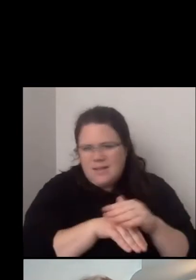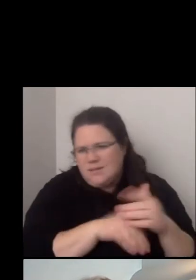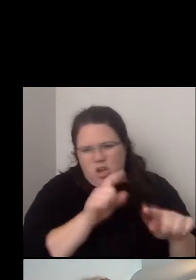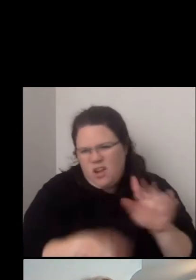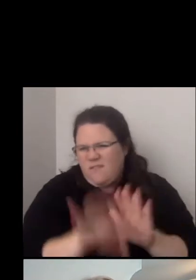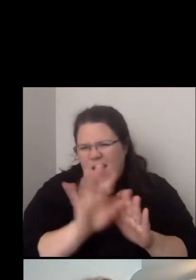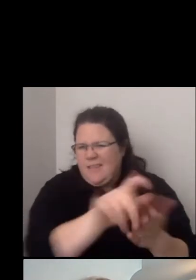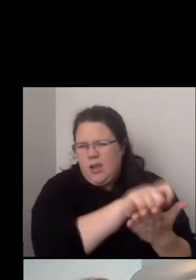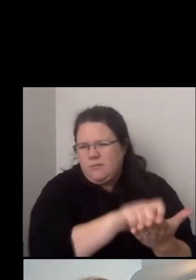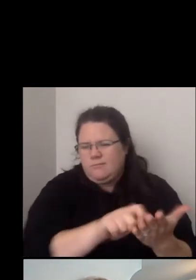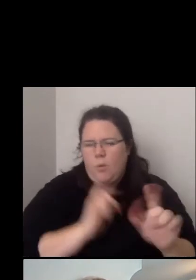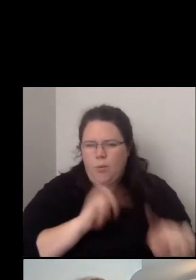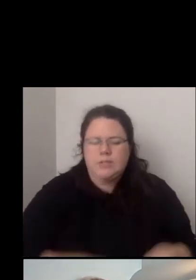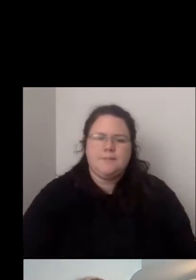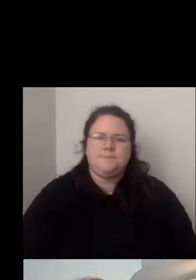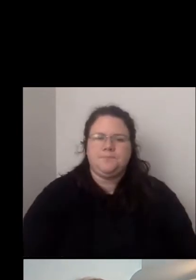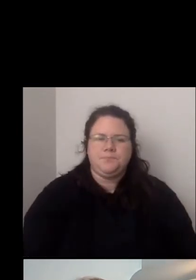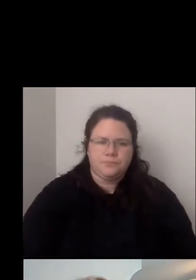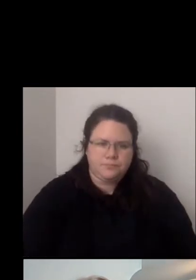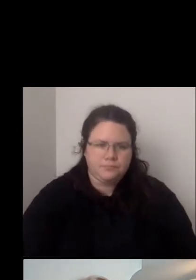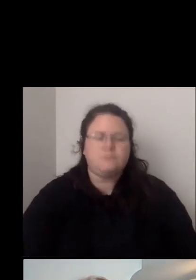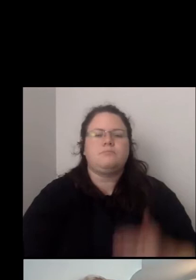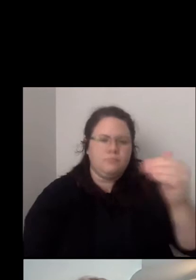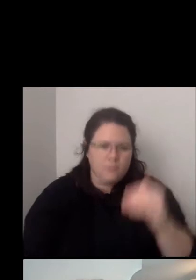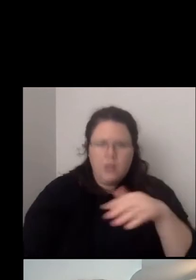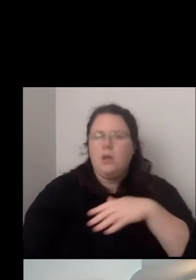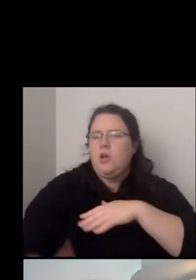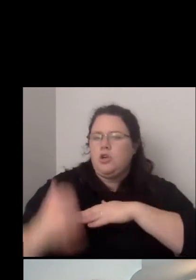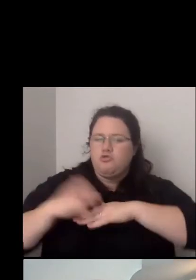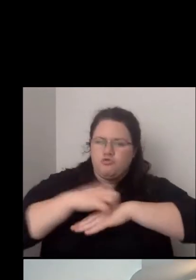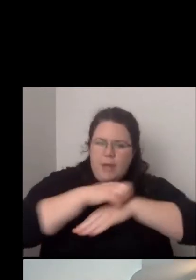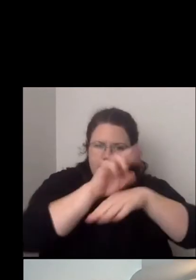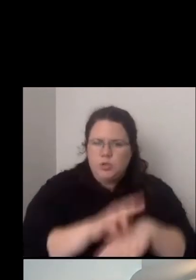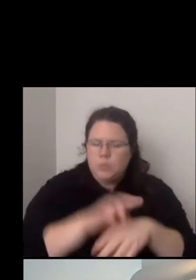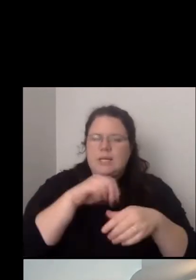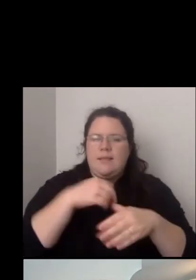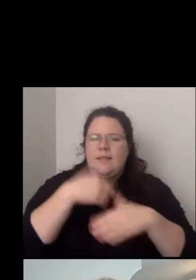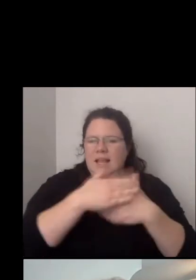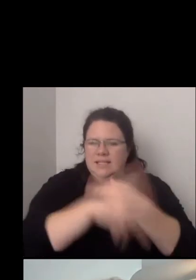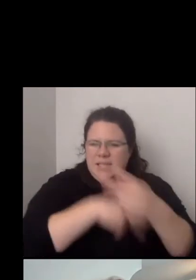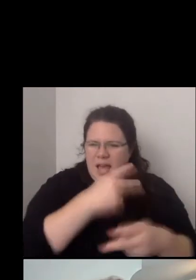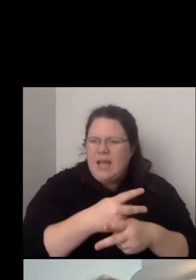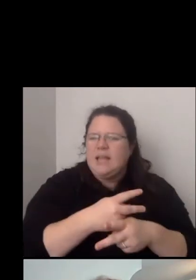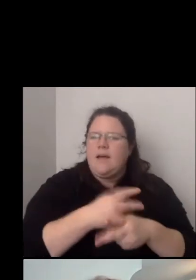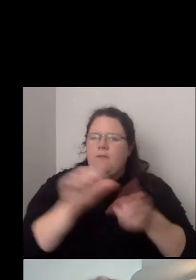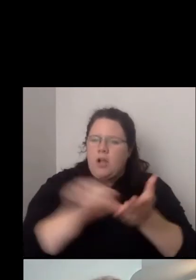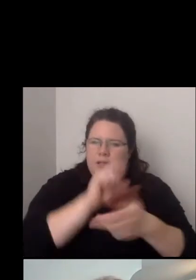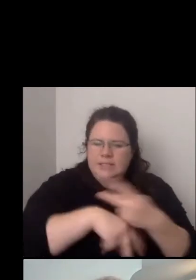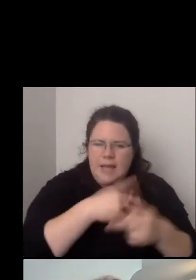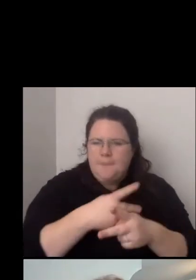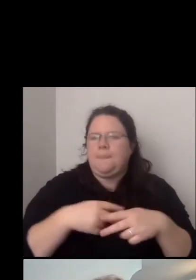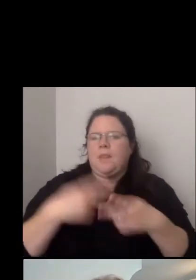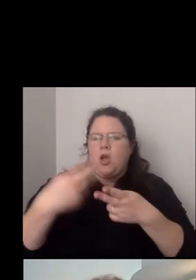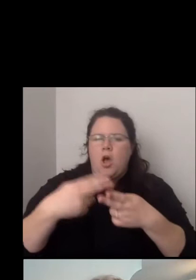Again, we see grape use in the next kind of archaeological era, called the early Woodland period.